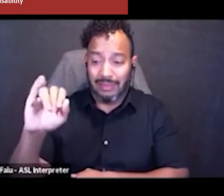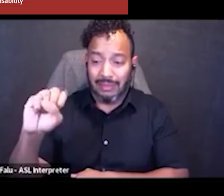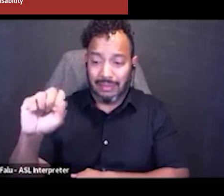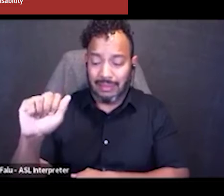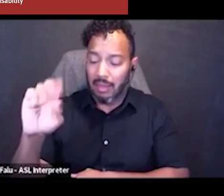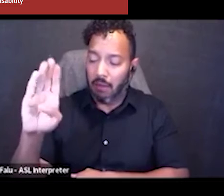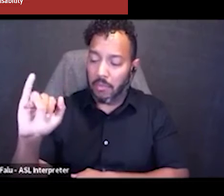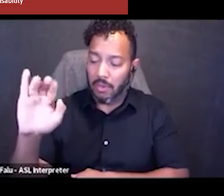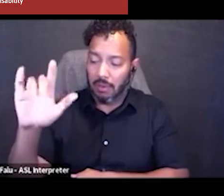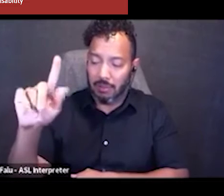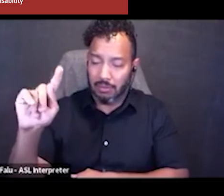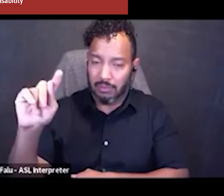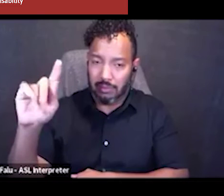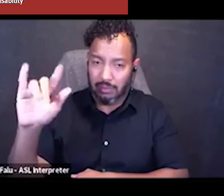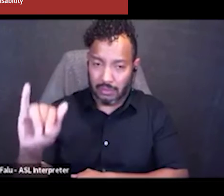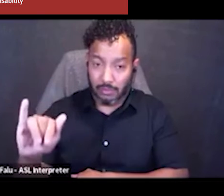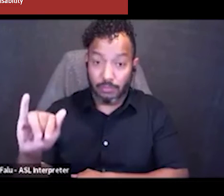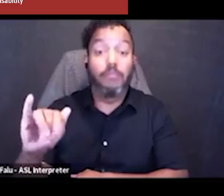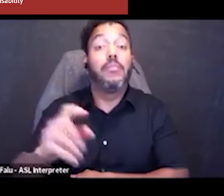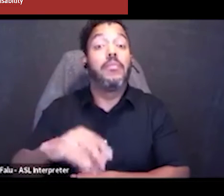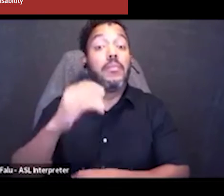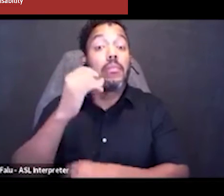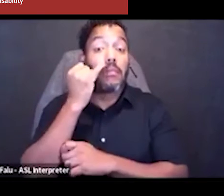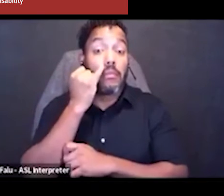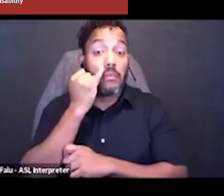I believe that all the housekeeping, let's get started.